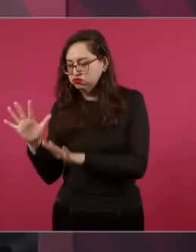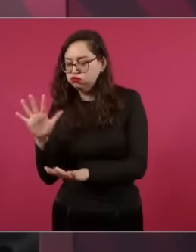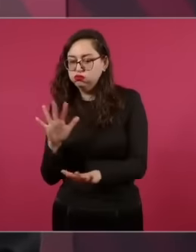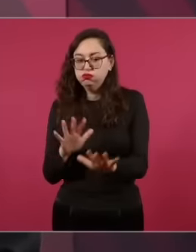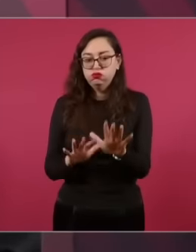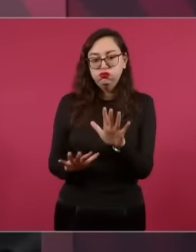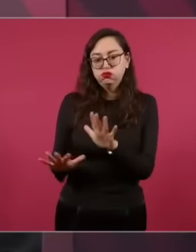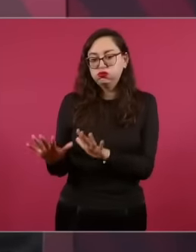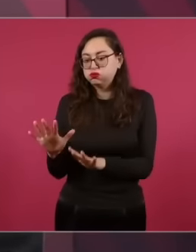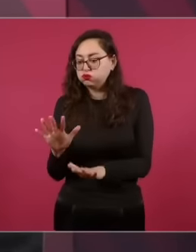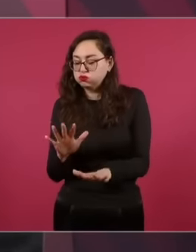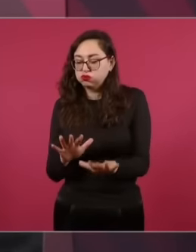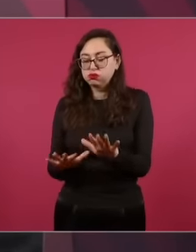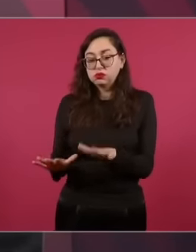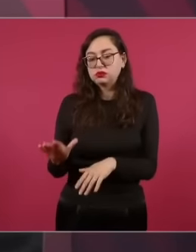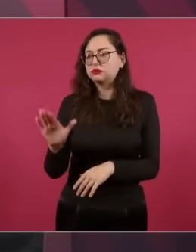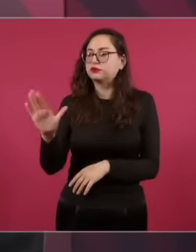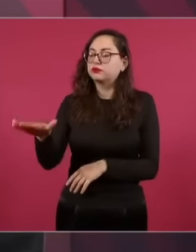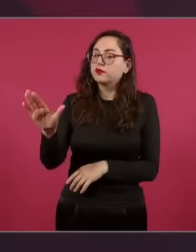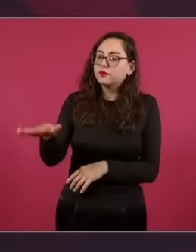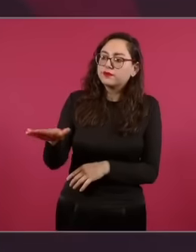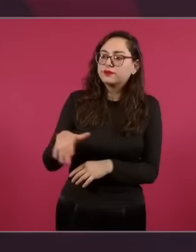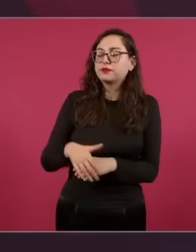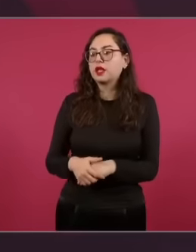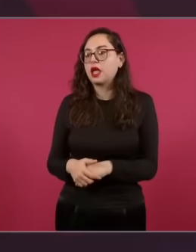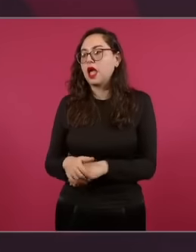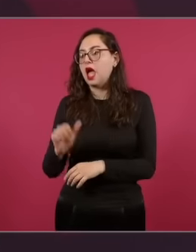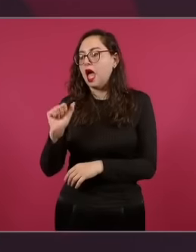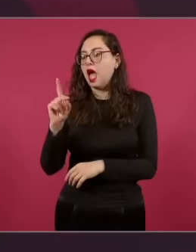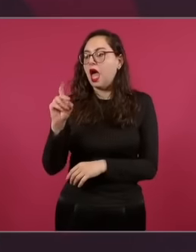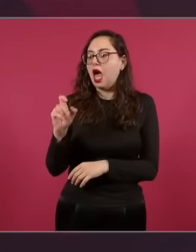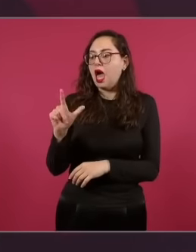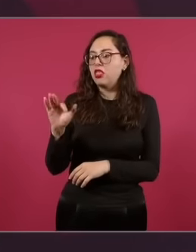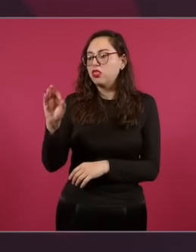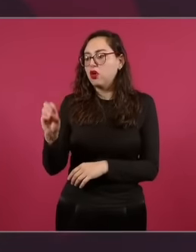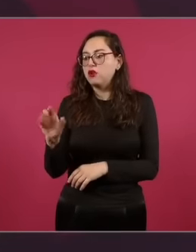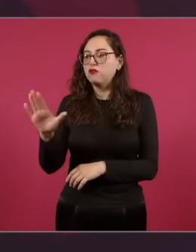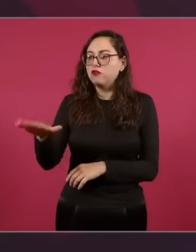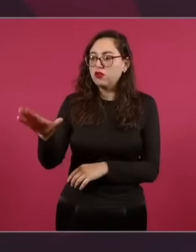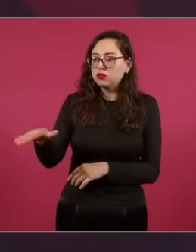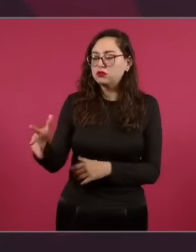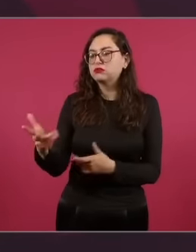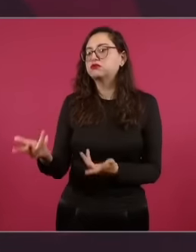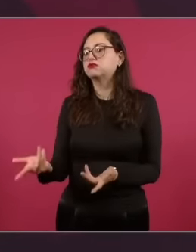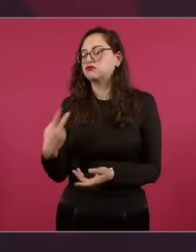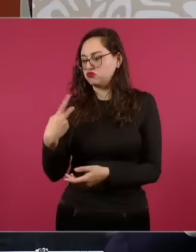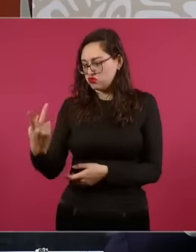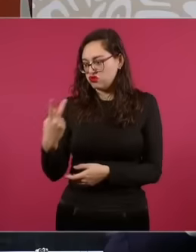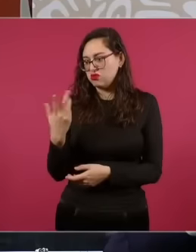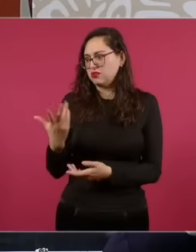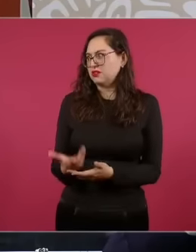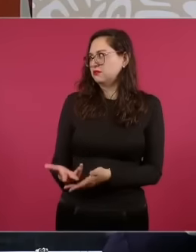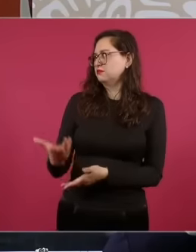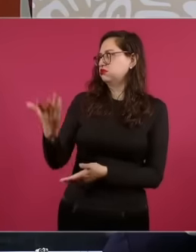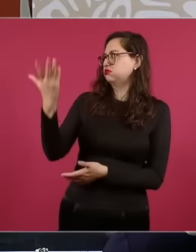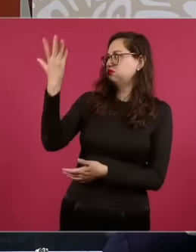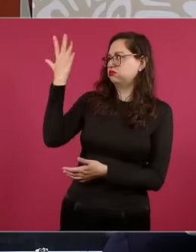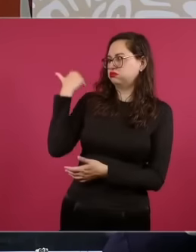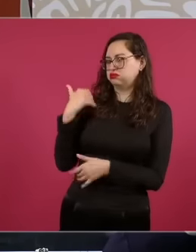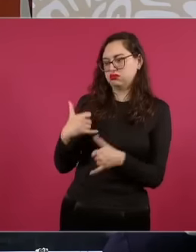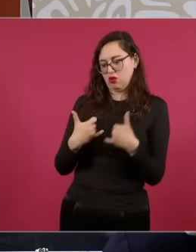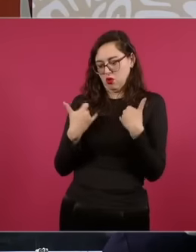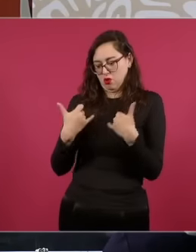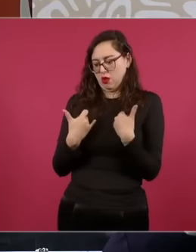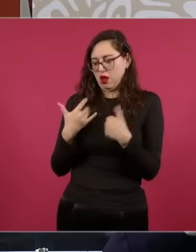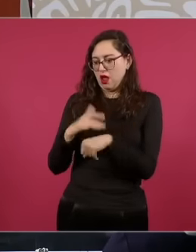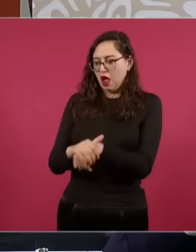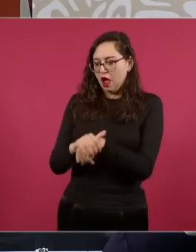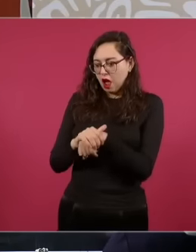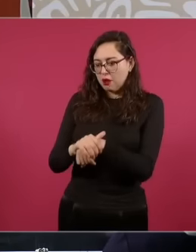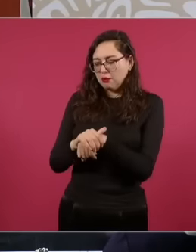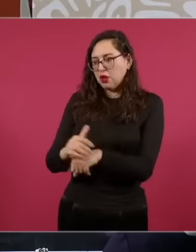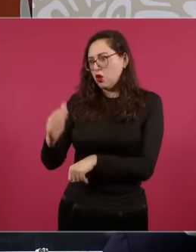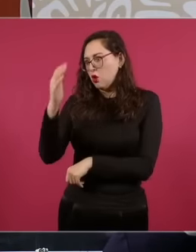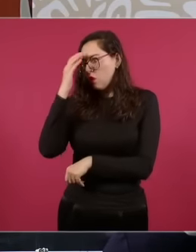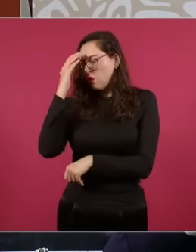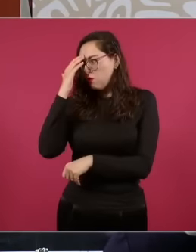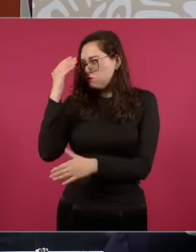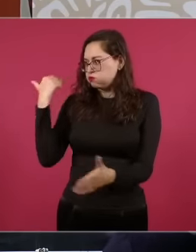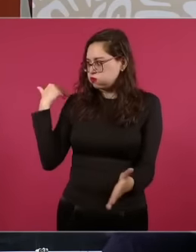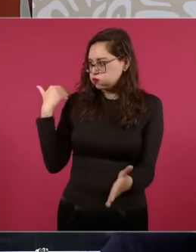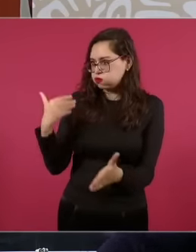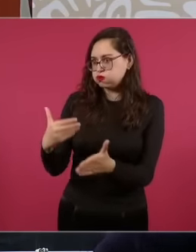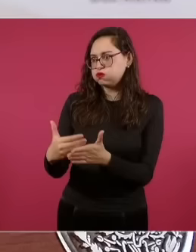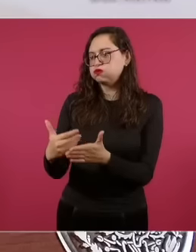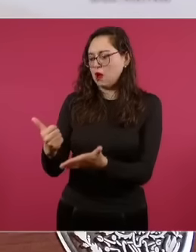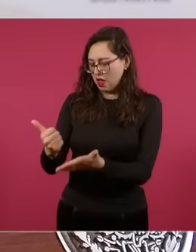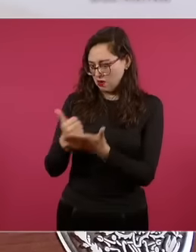he is playing Domino and he says Hey Adolfo we know each other Since we were young together help me